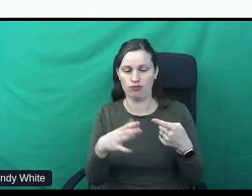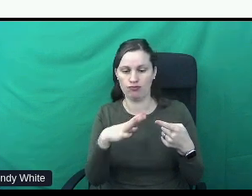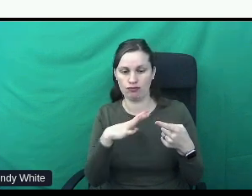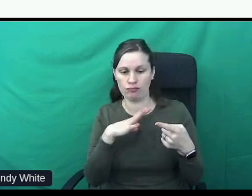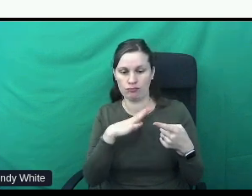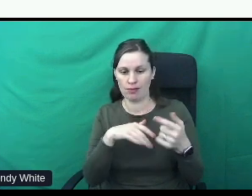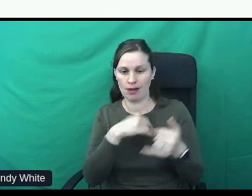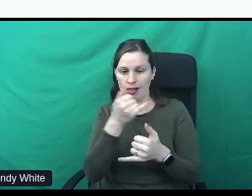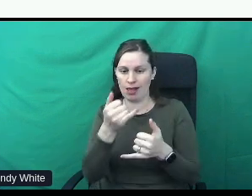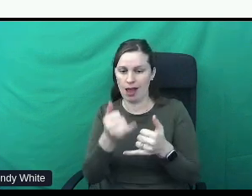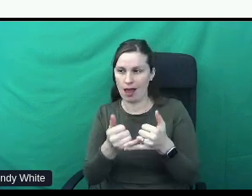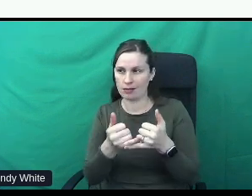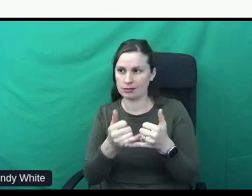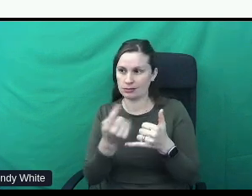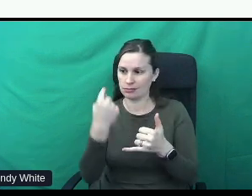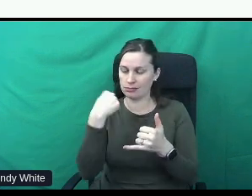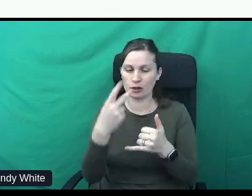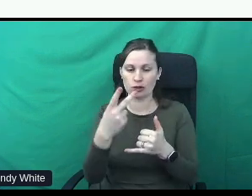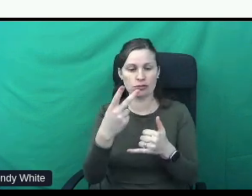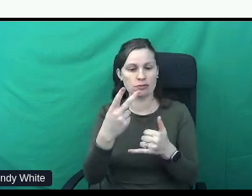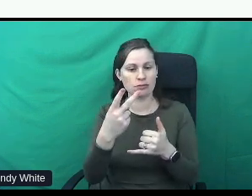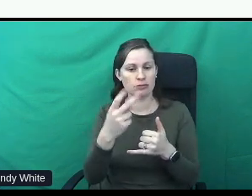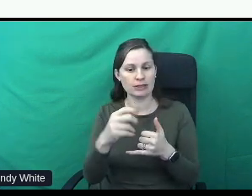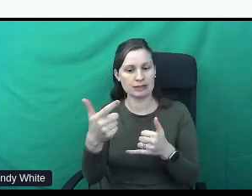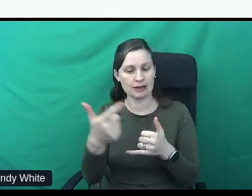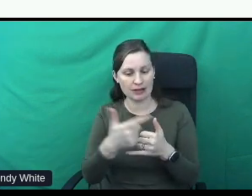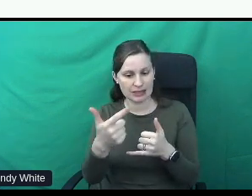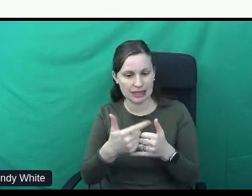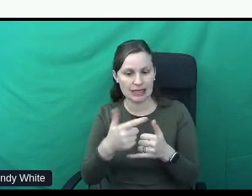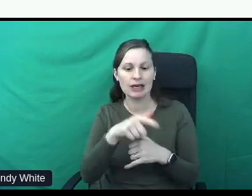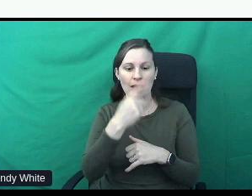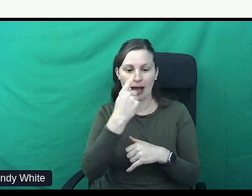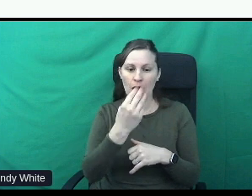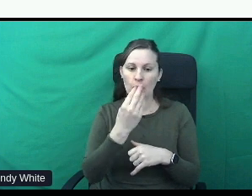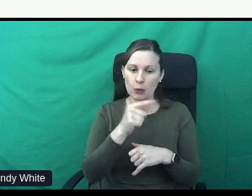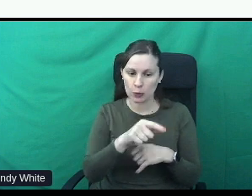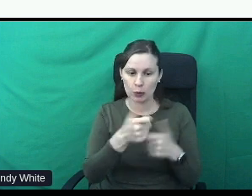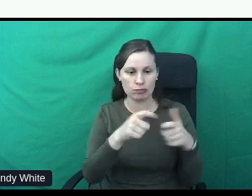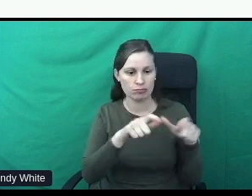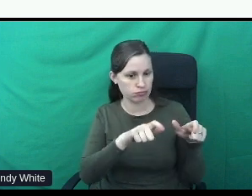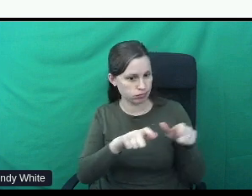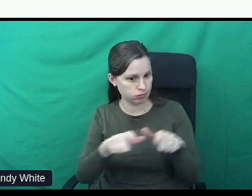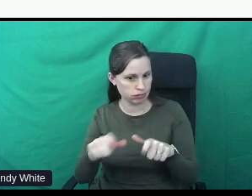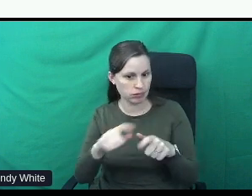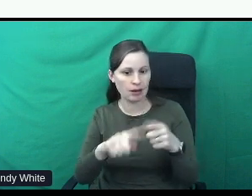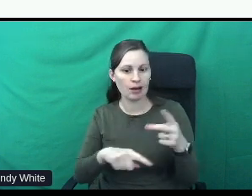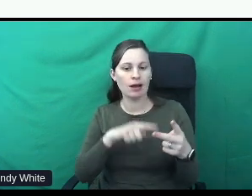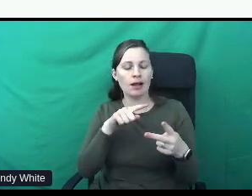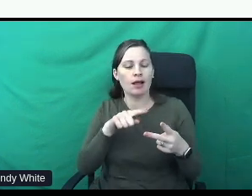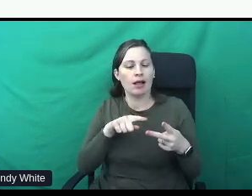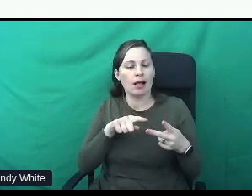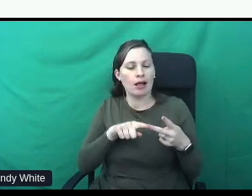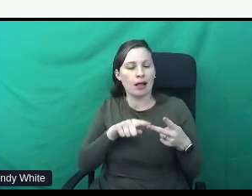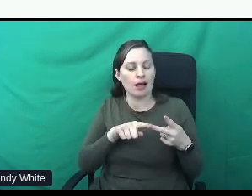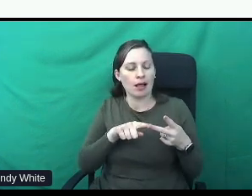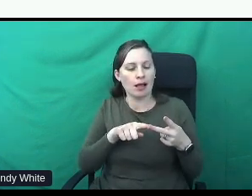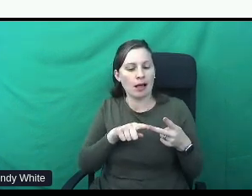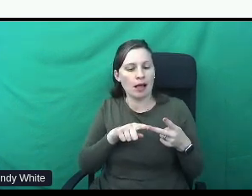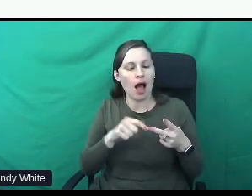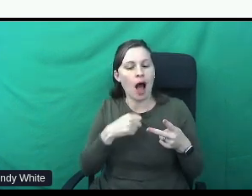is a completed recommendation so that's stable you can just use that no problem. I believe I think I would go for ARIA 1.2 at the moment.